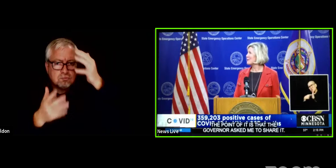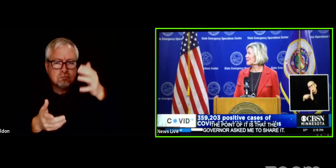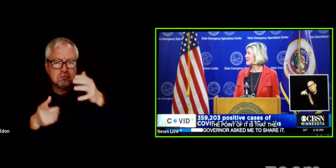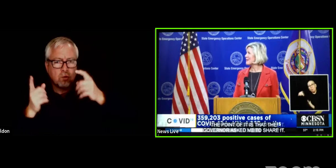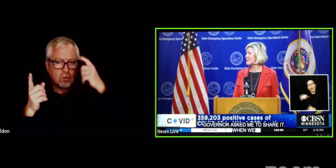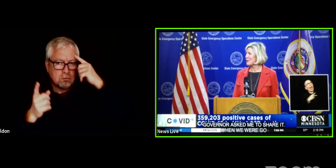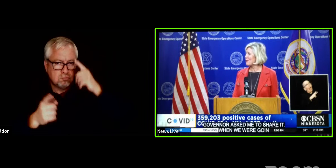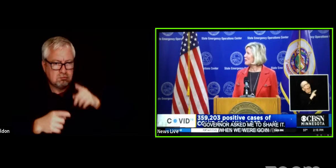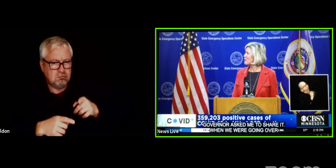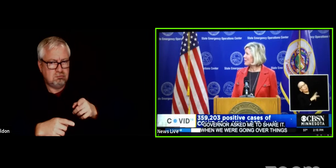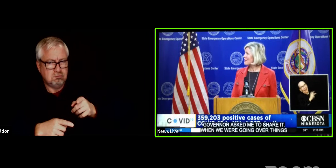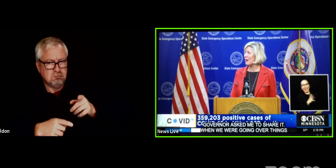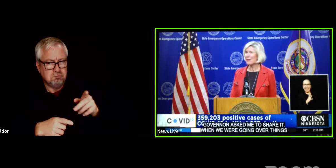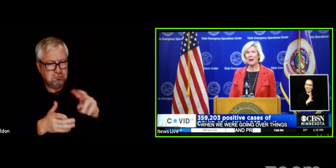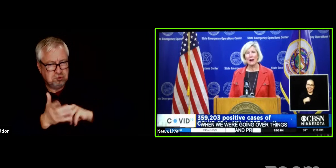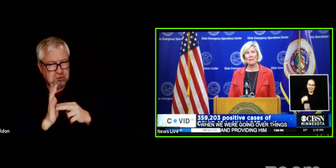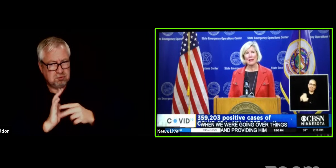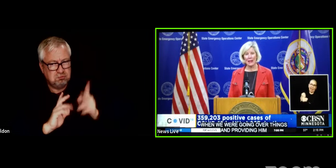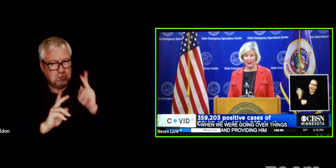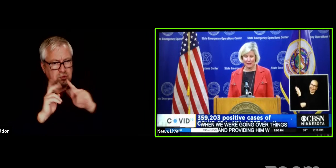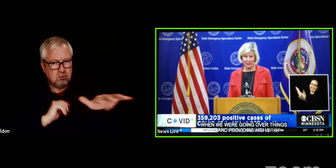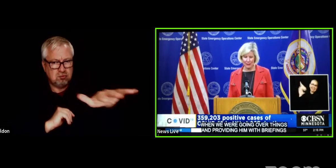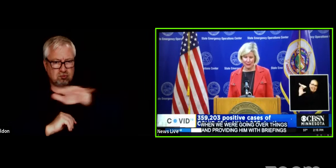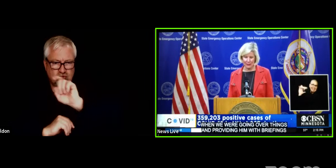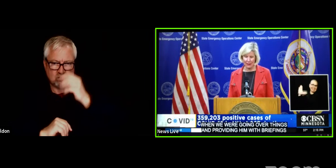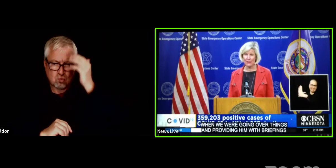REALLY TO SHOW YOU JUST HOW COMPLICATED SOME OF THE DETAILS